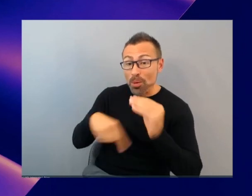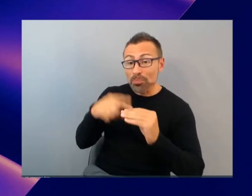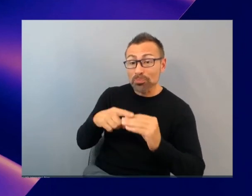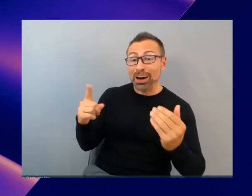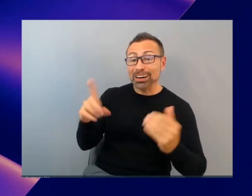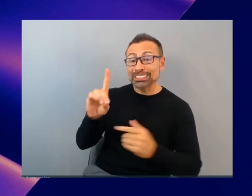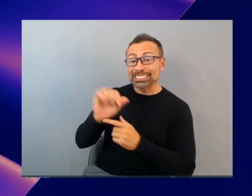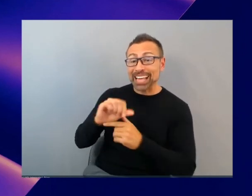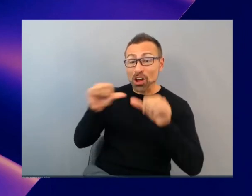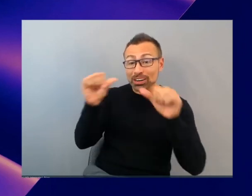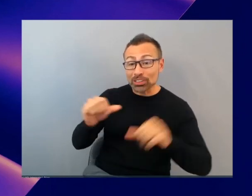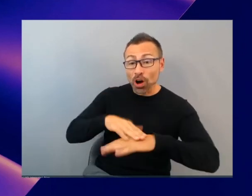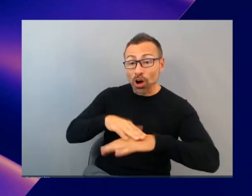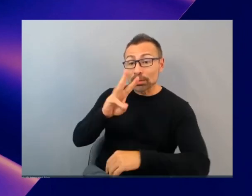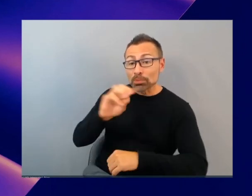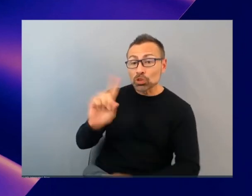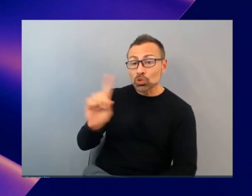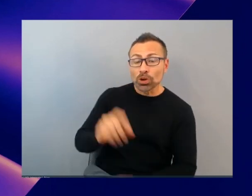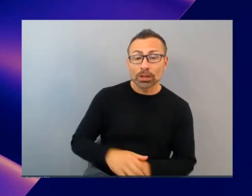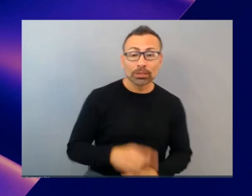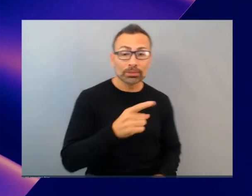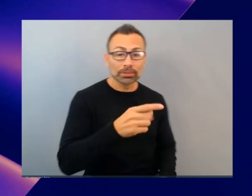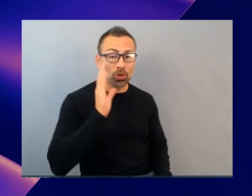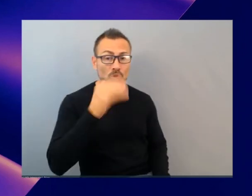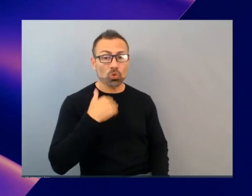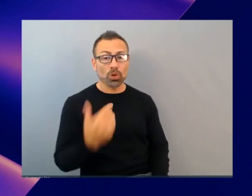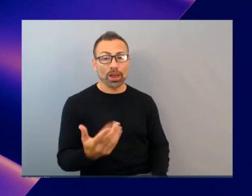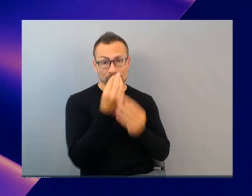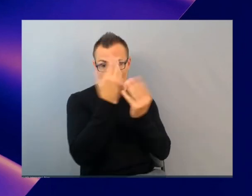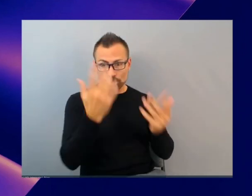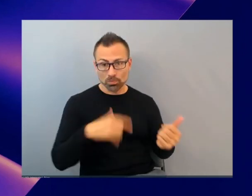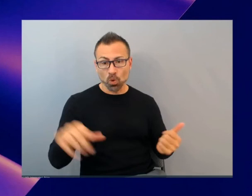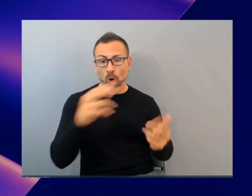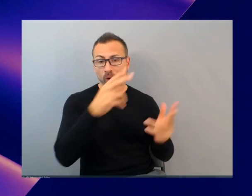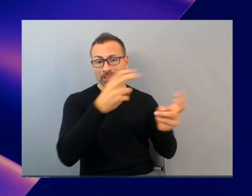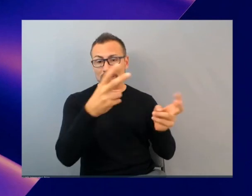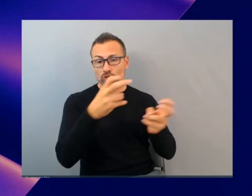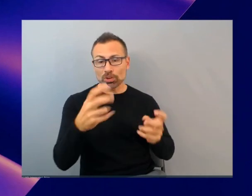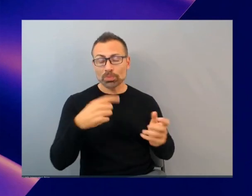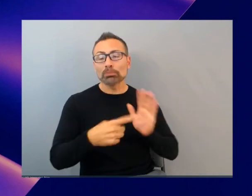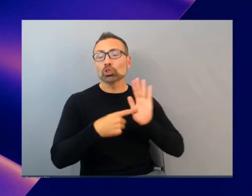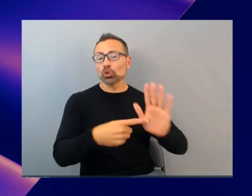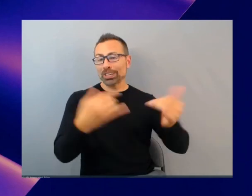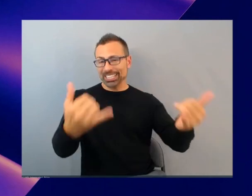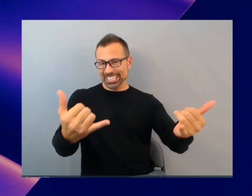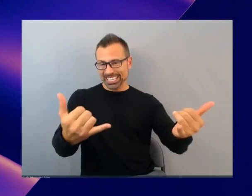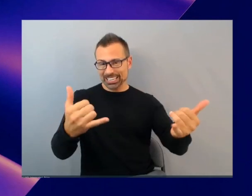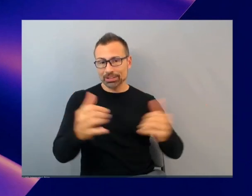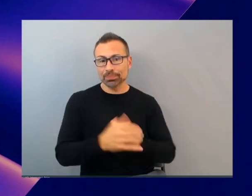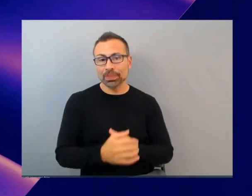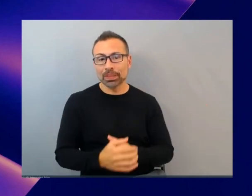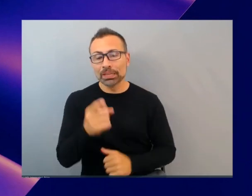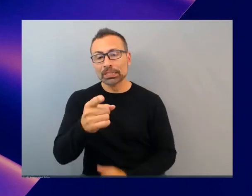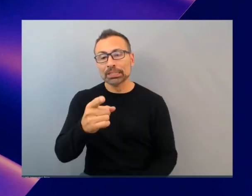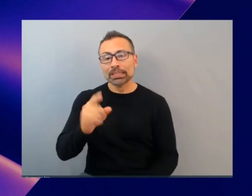on "Build Modern Data Streaming Analytic Architecture." You see, I'm showing here. - Oh, great. And customers can go and read it.